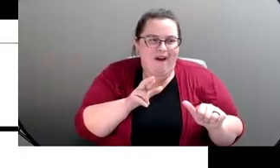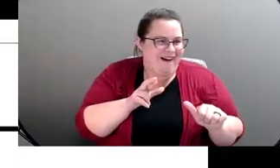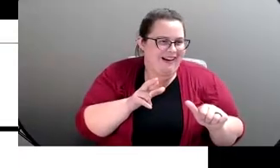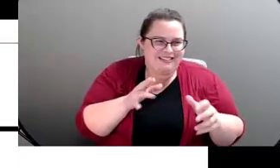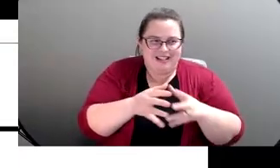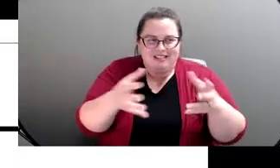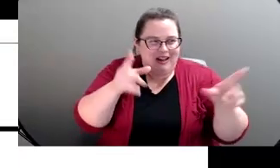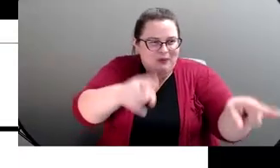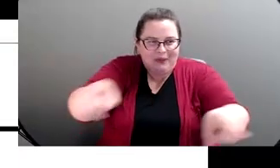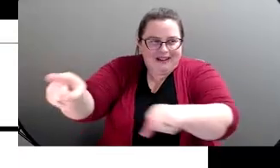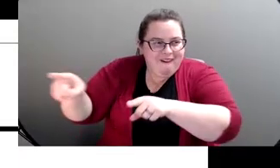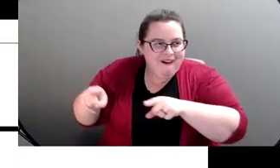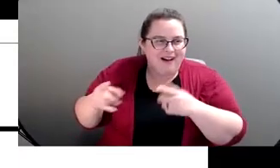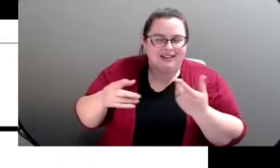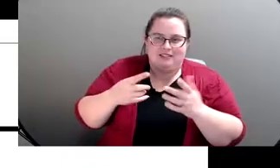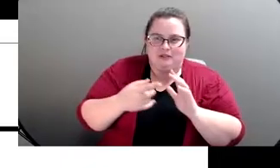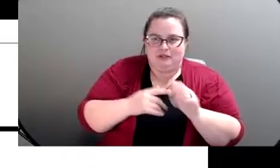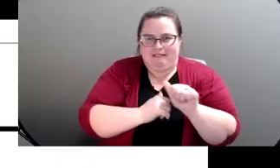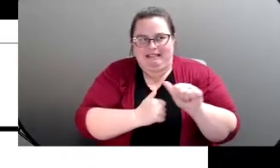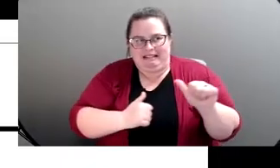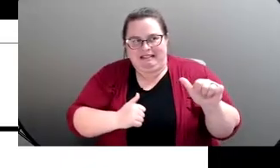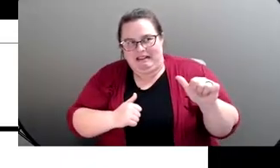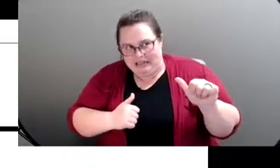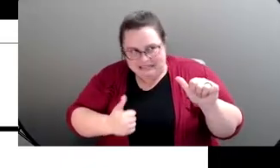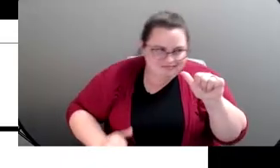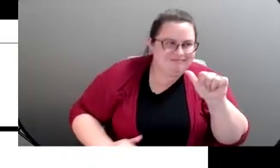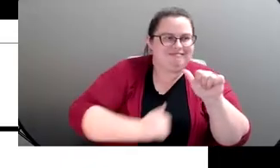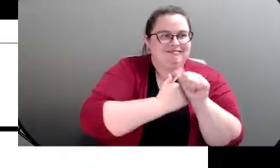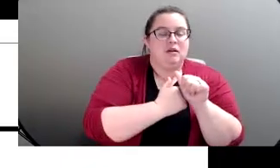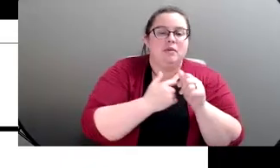And so it may not be possible all the time, but really keeping the grade